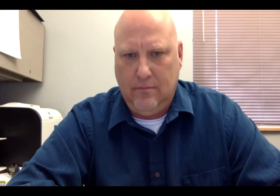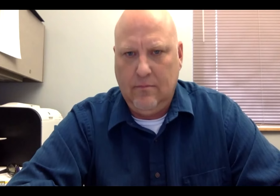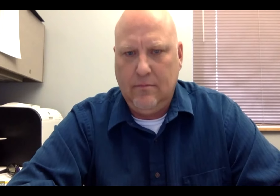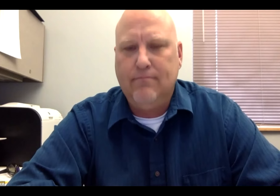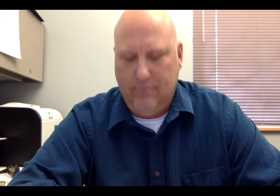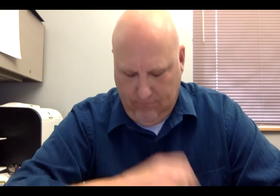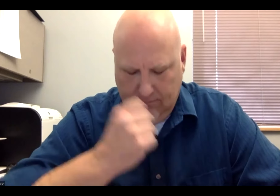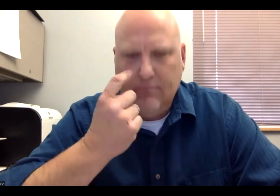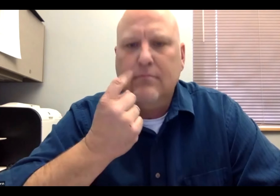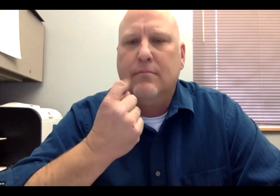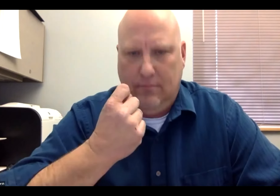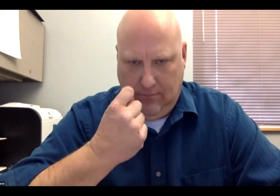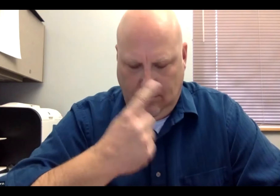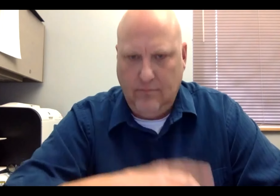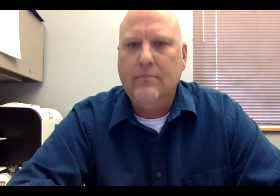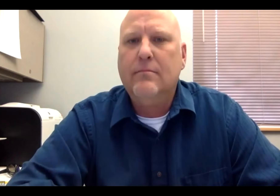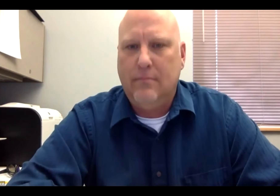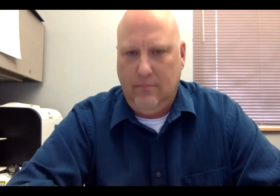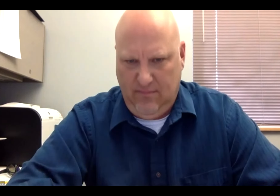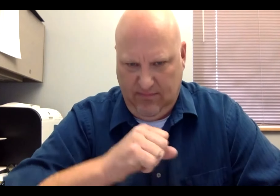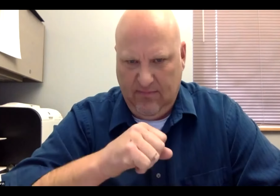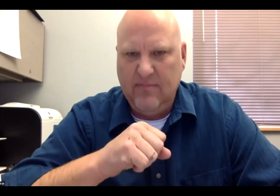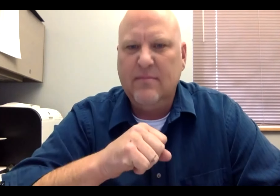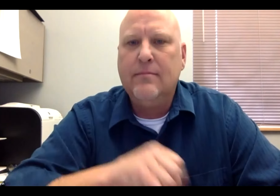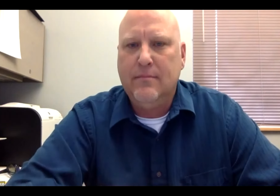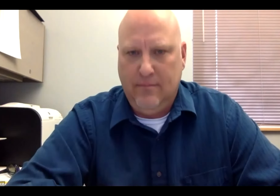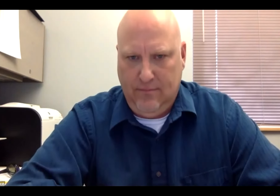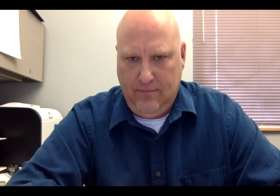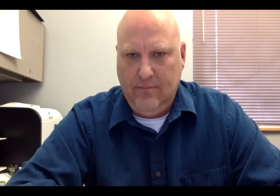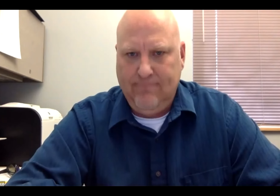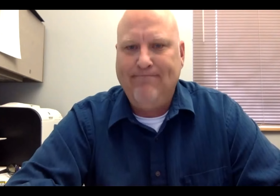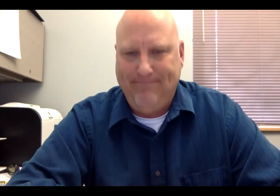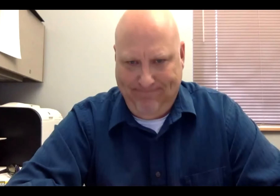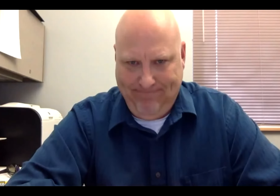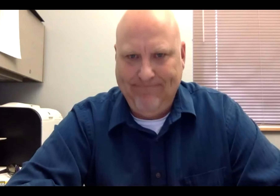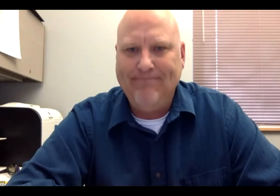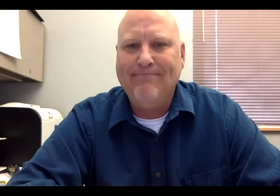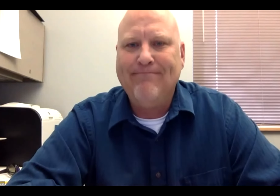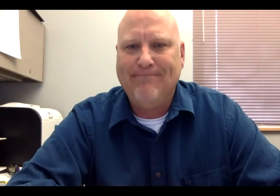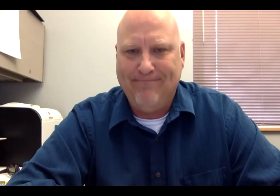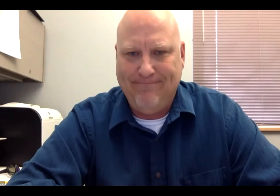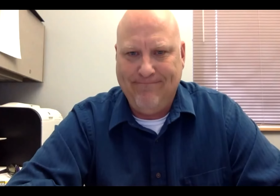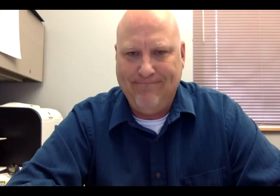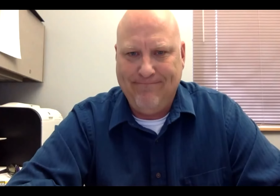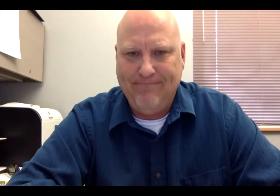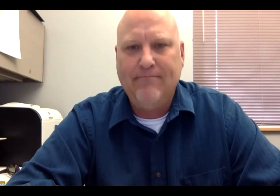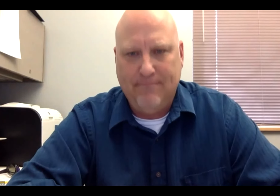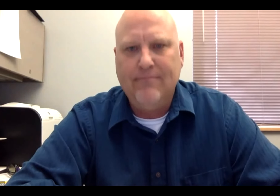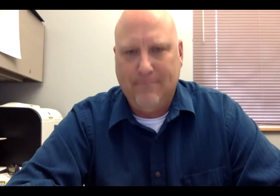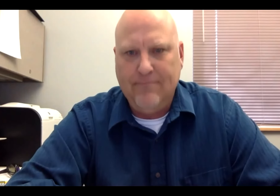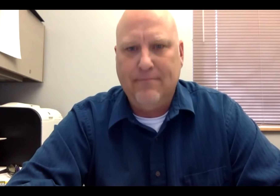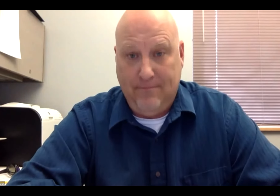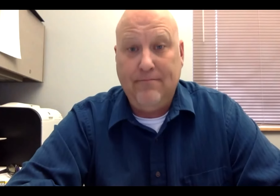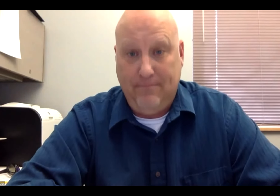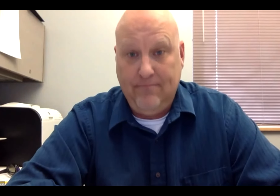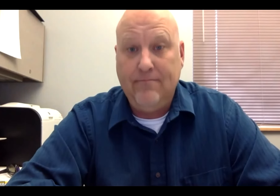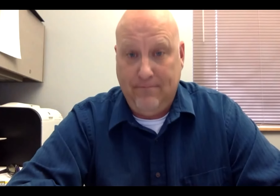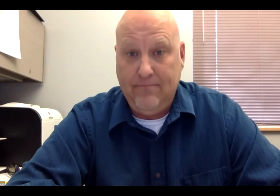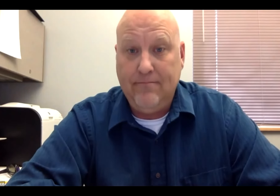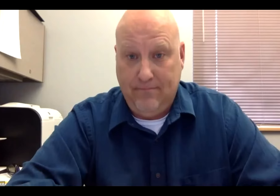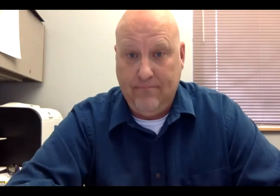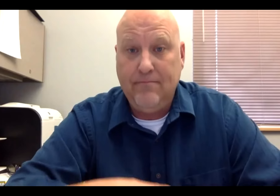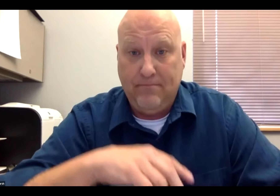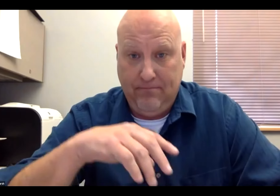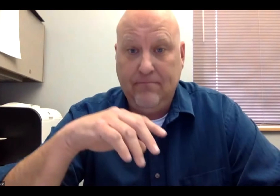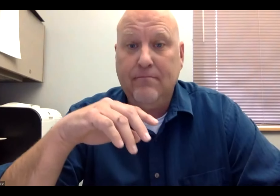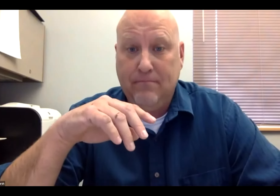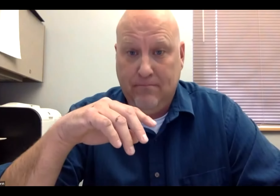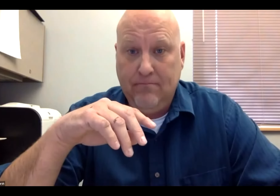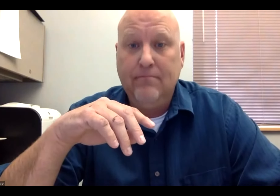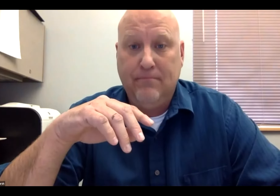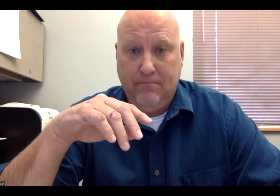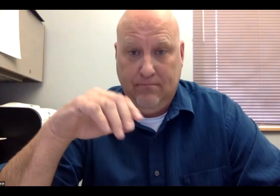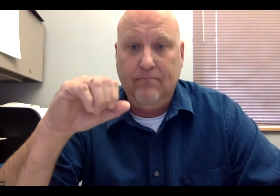field not just the community. We want to make sure we elevate their skills any plans to